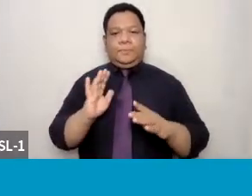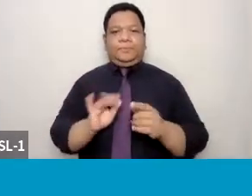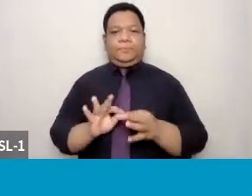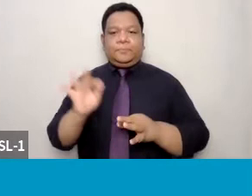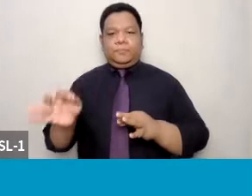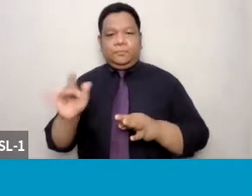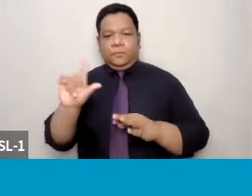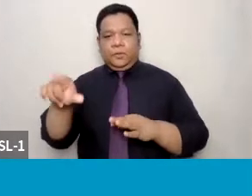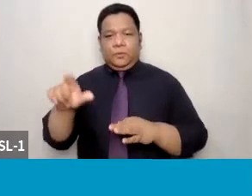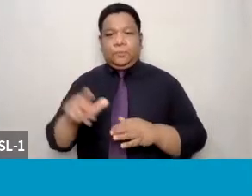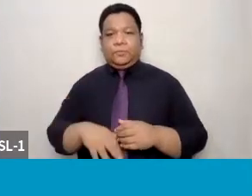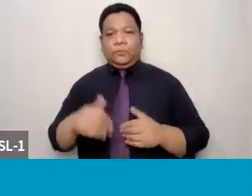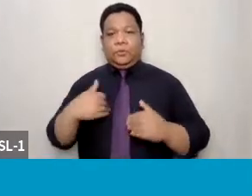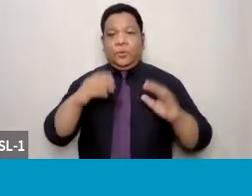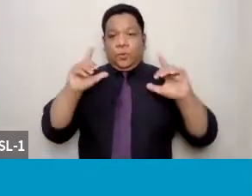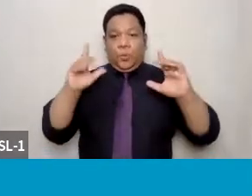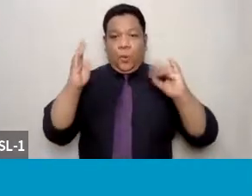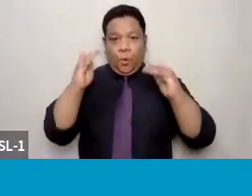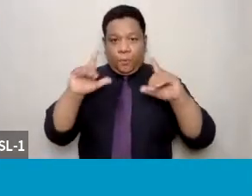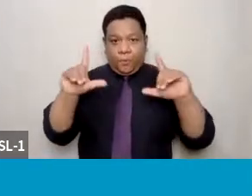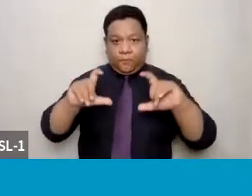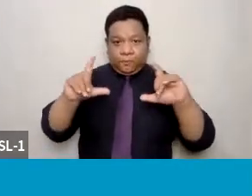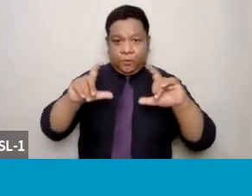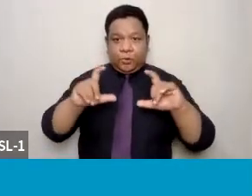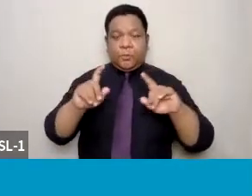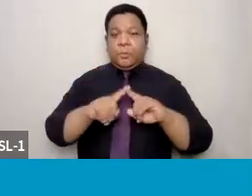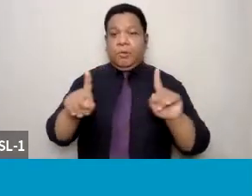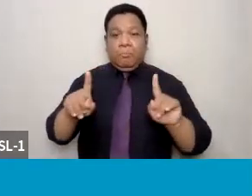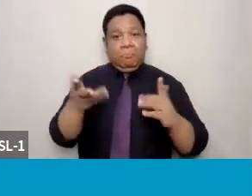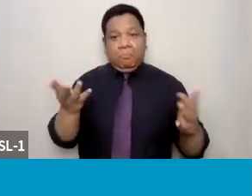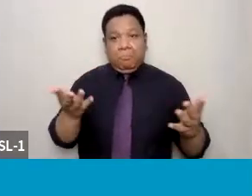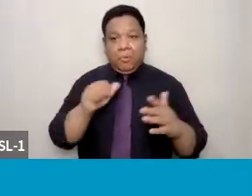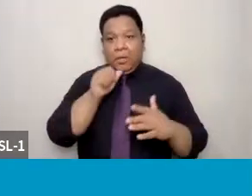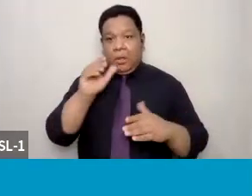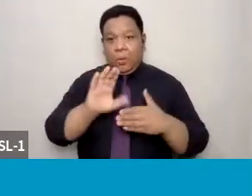We are supposed to have a photo opportunity but since we are not yet complete, let’s just do this later.